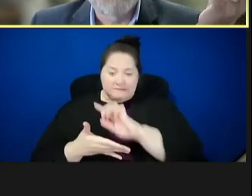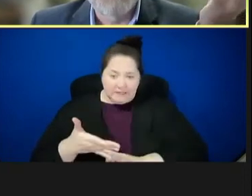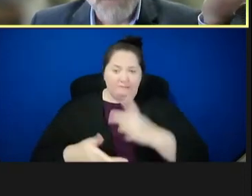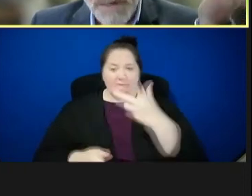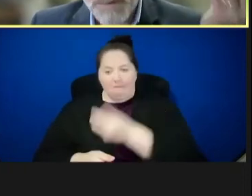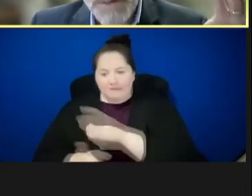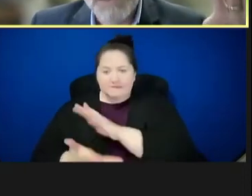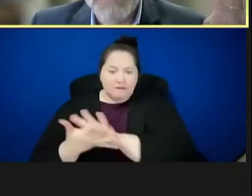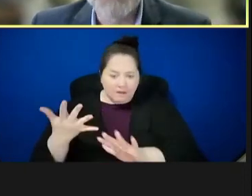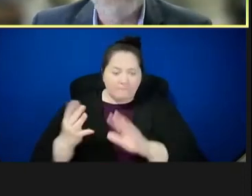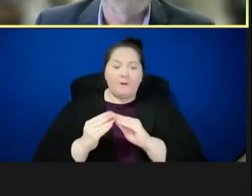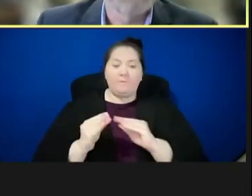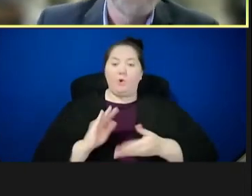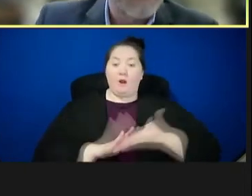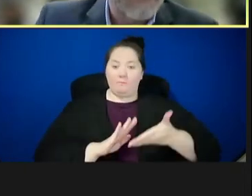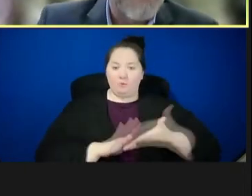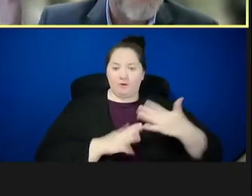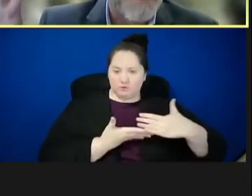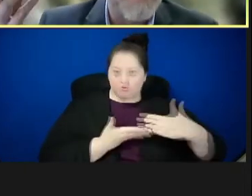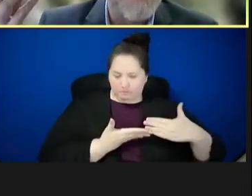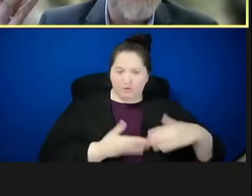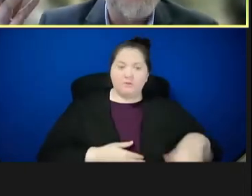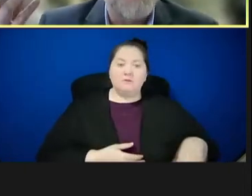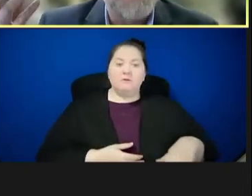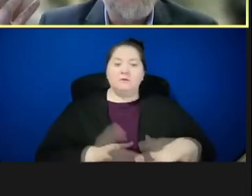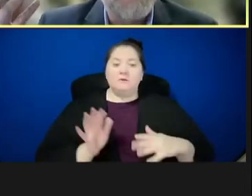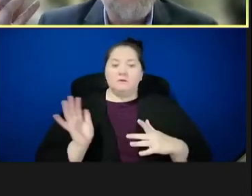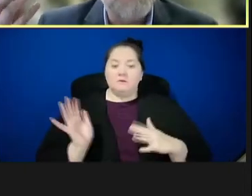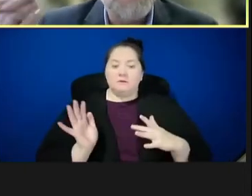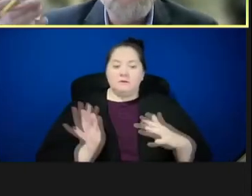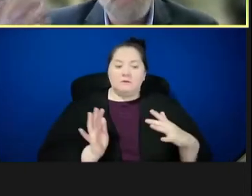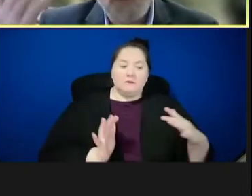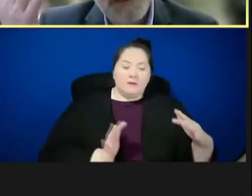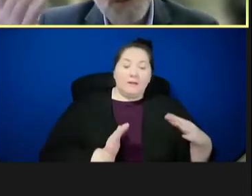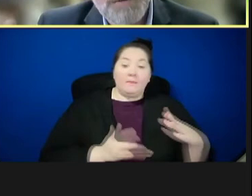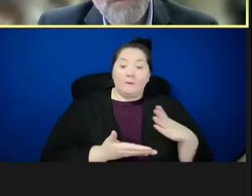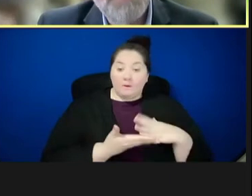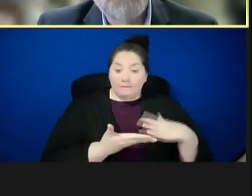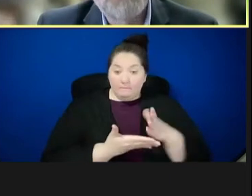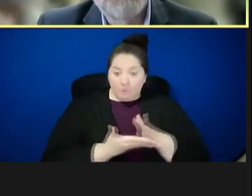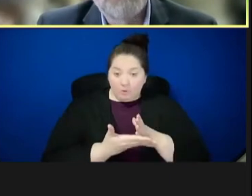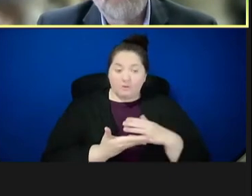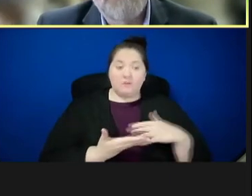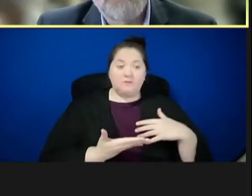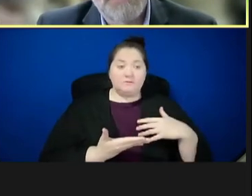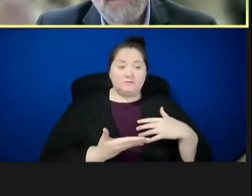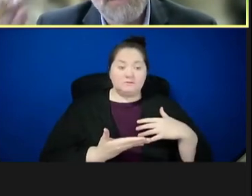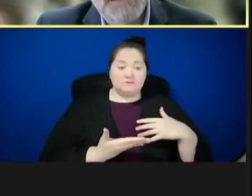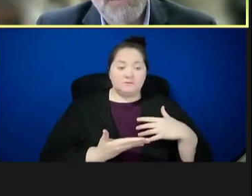but more the operational aspects, as well as the components from when you have that last subject,